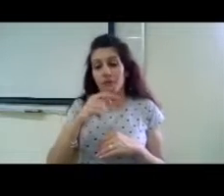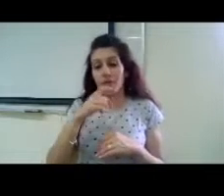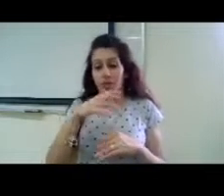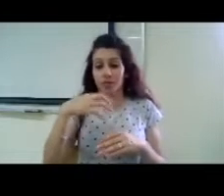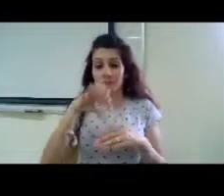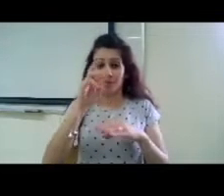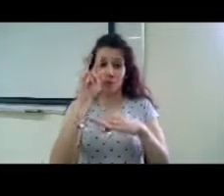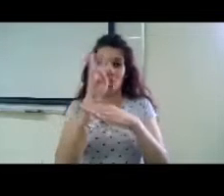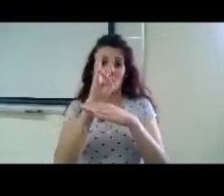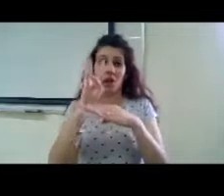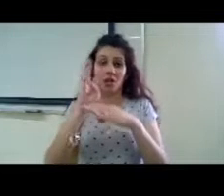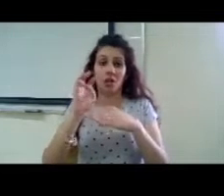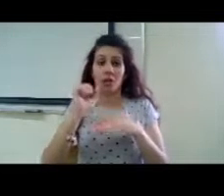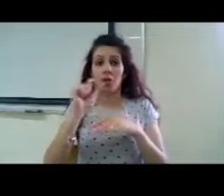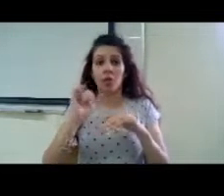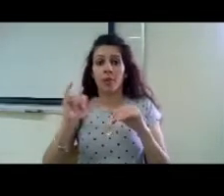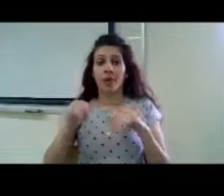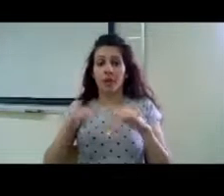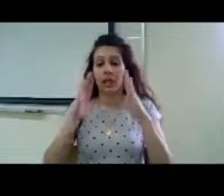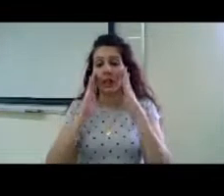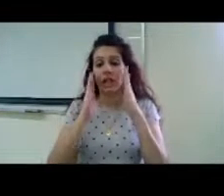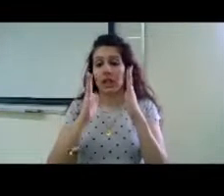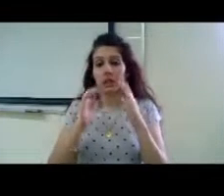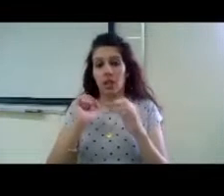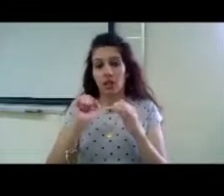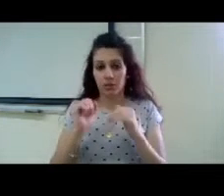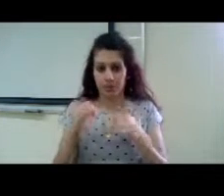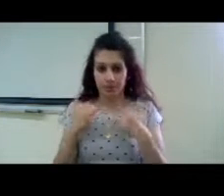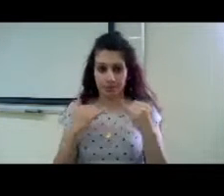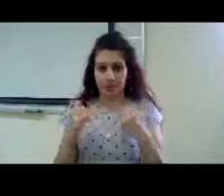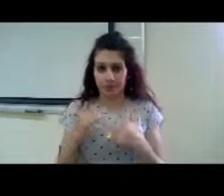openly available relevant digital learning materials are becoming